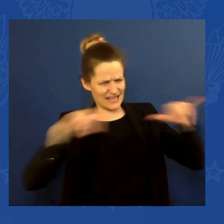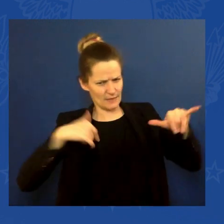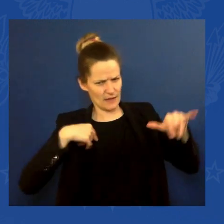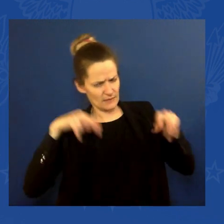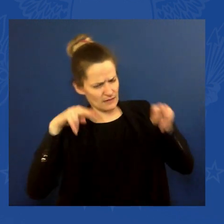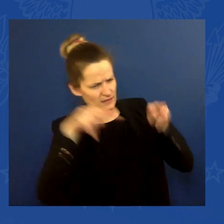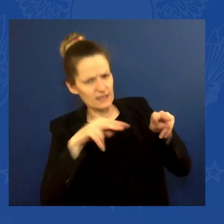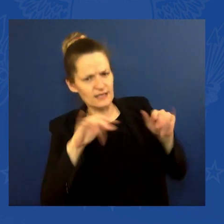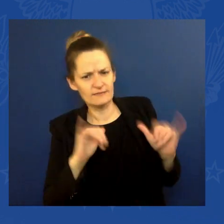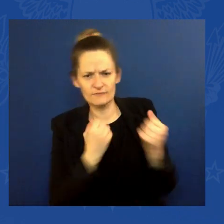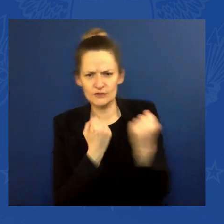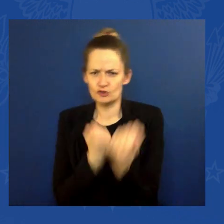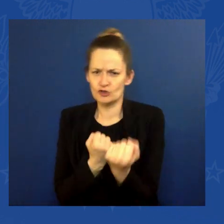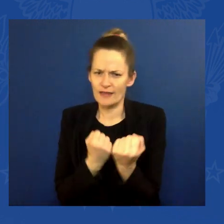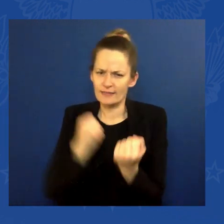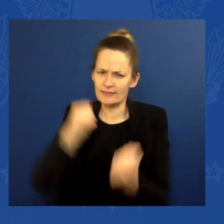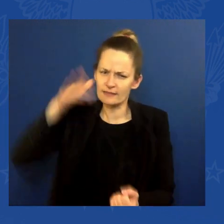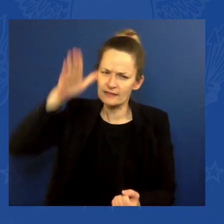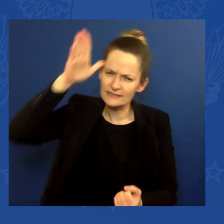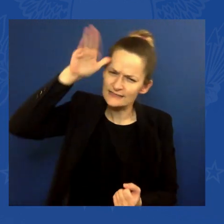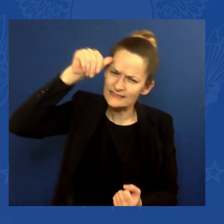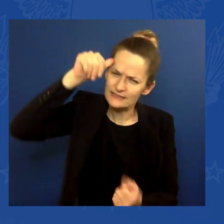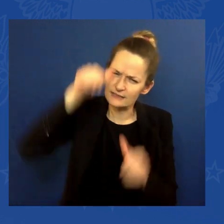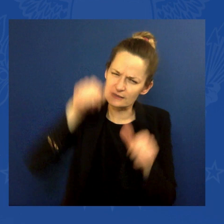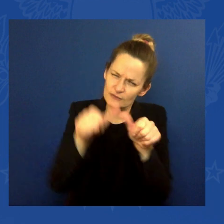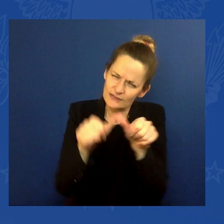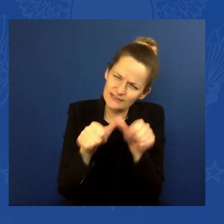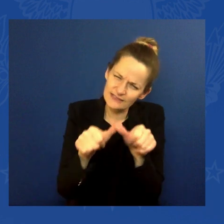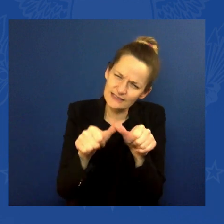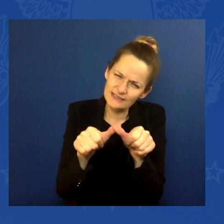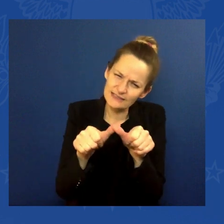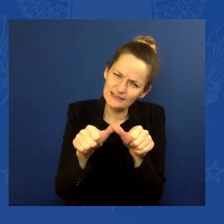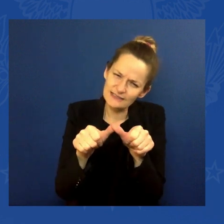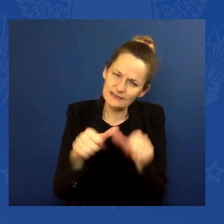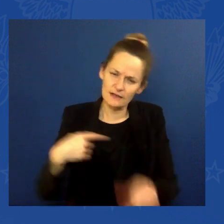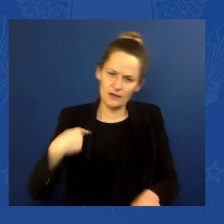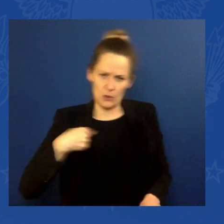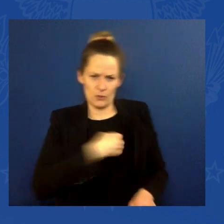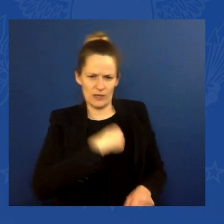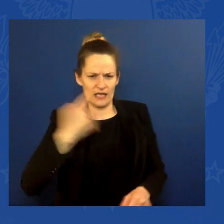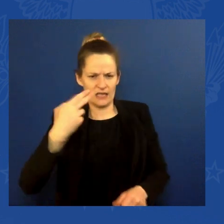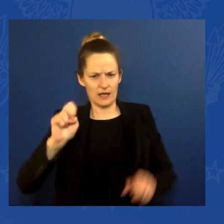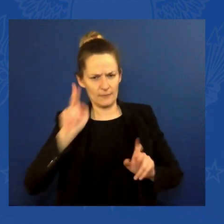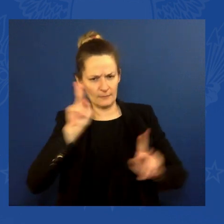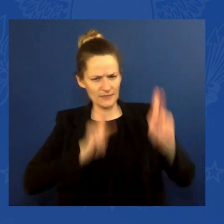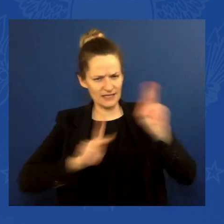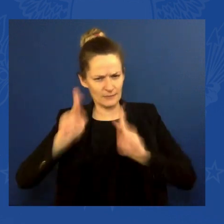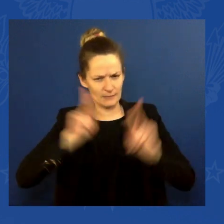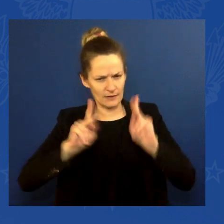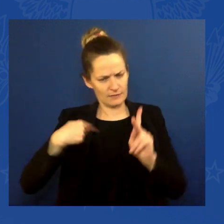we're the most unique nation in the world because of our backgrounds. We're the only nation built on the notion of an idea --